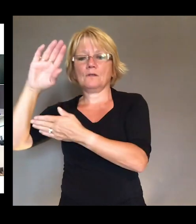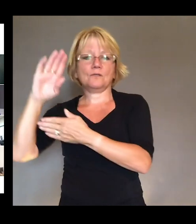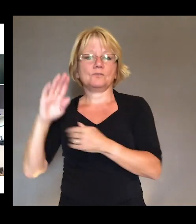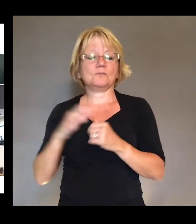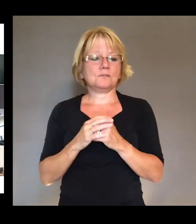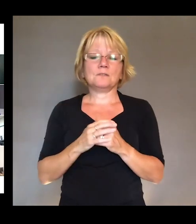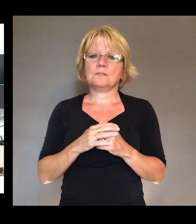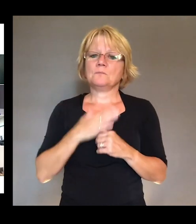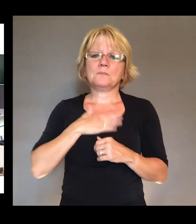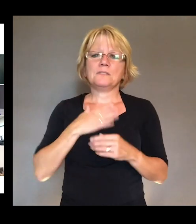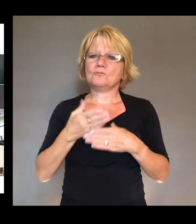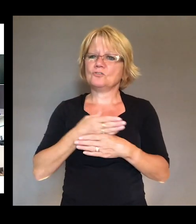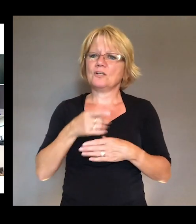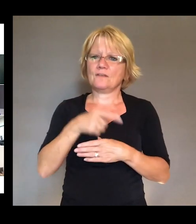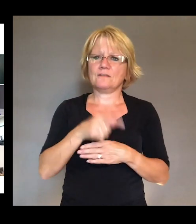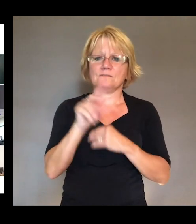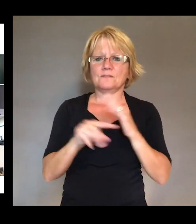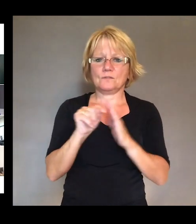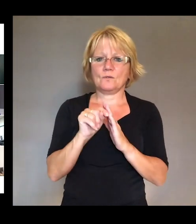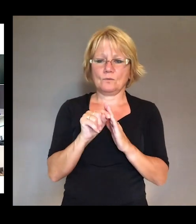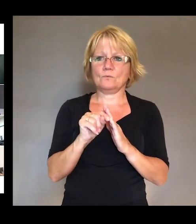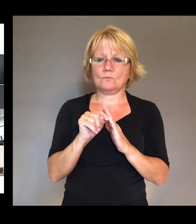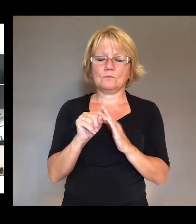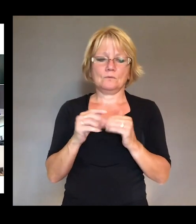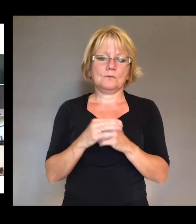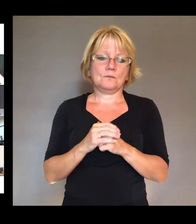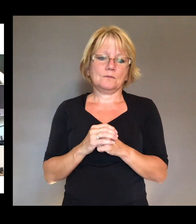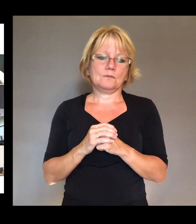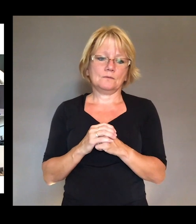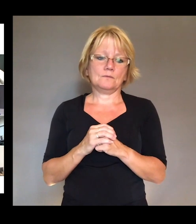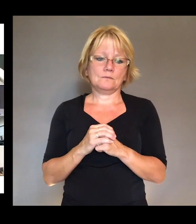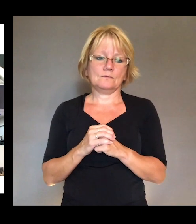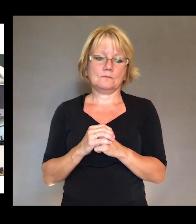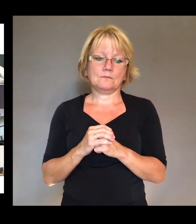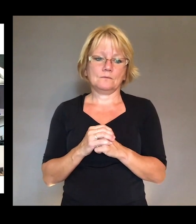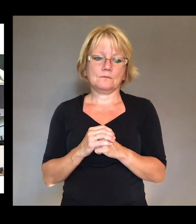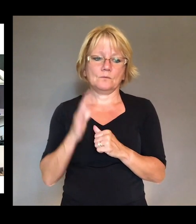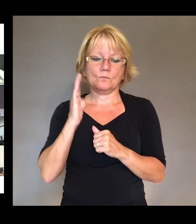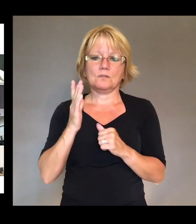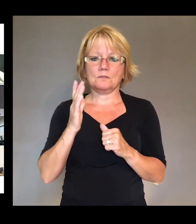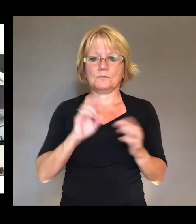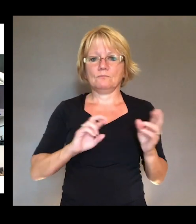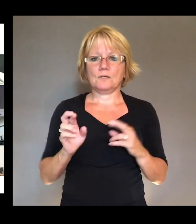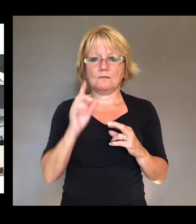who can benefit from this video, please share it with them. We probably will have this done within the next two weeks